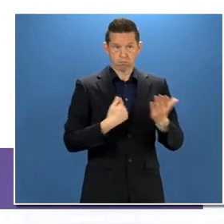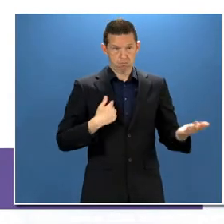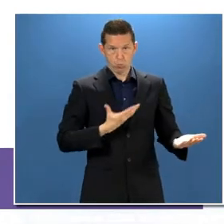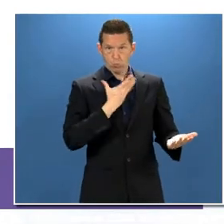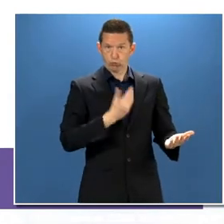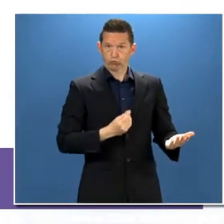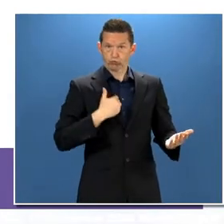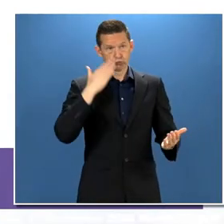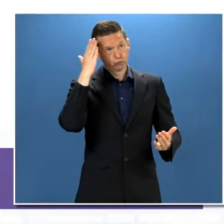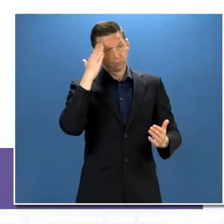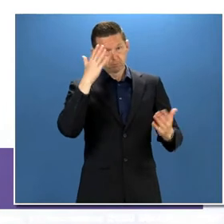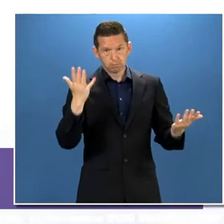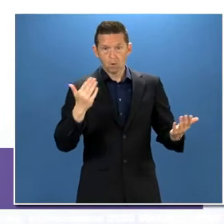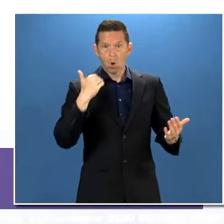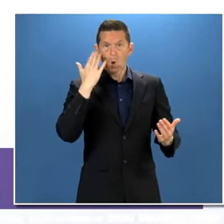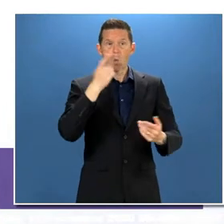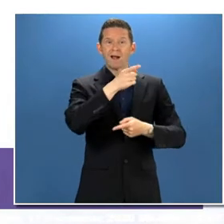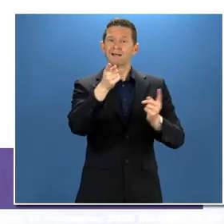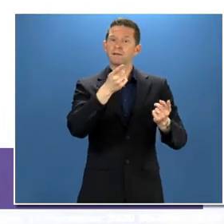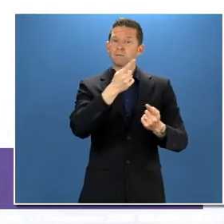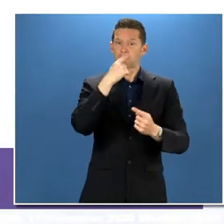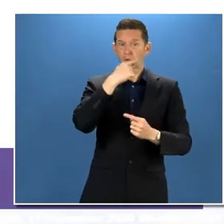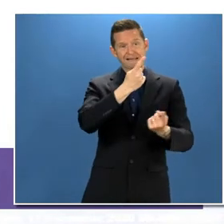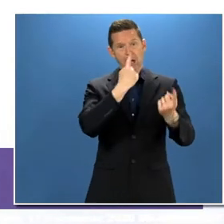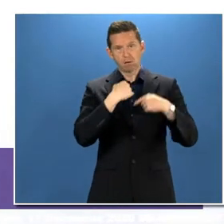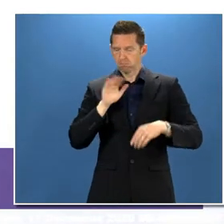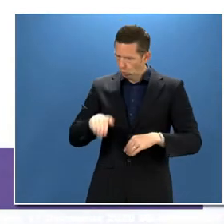I was always told, "Just do what you want to do".